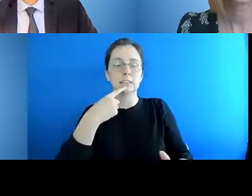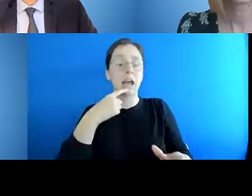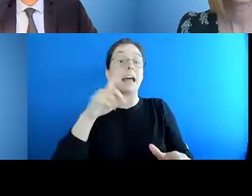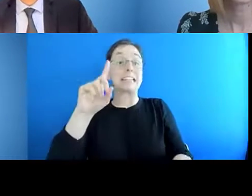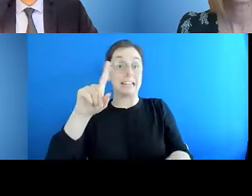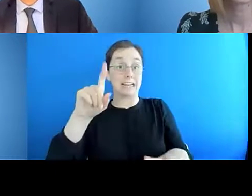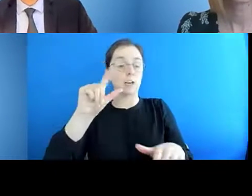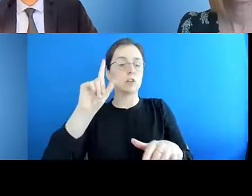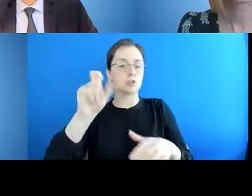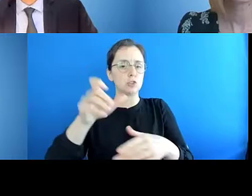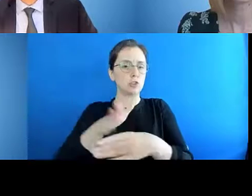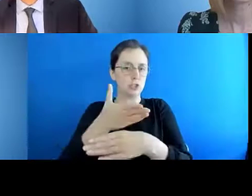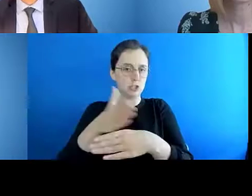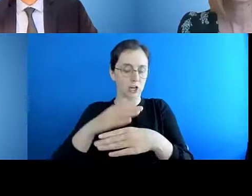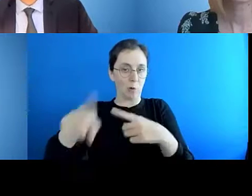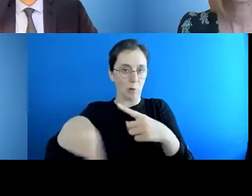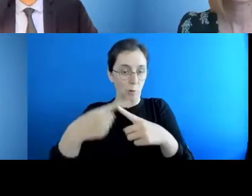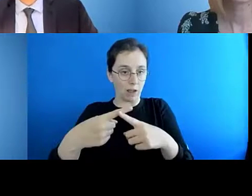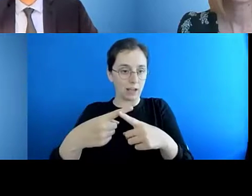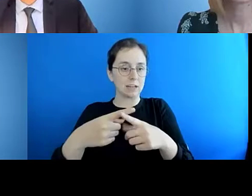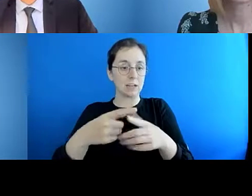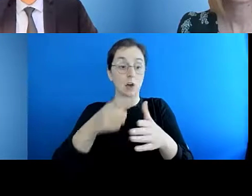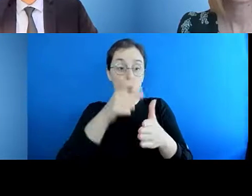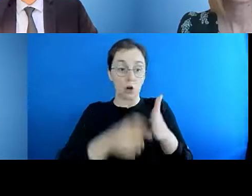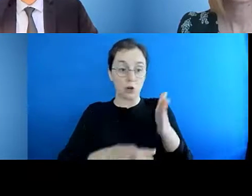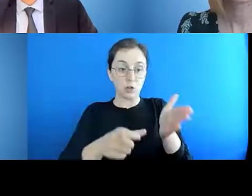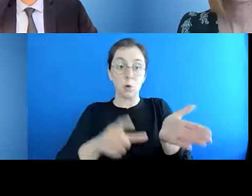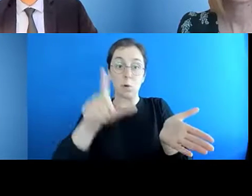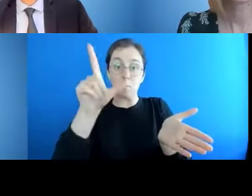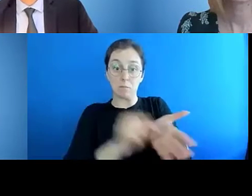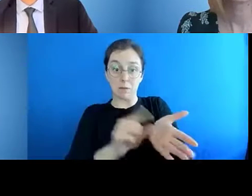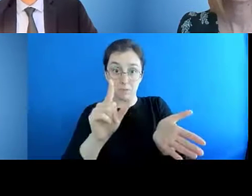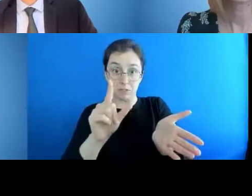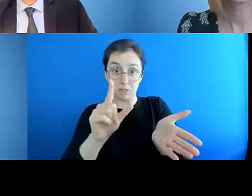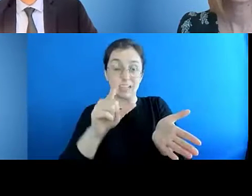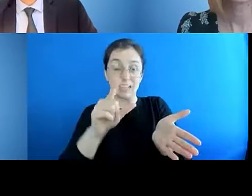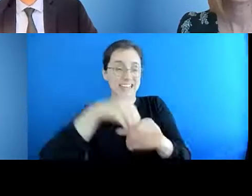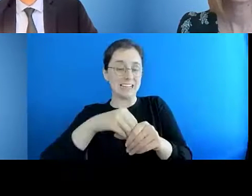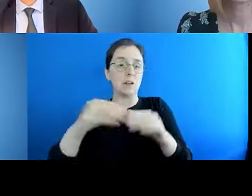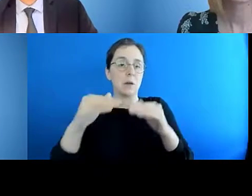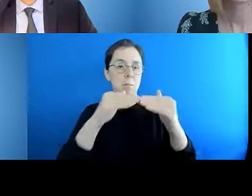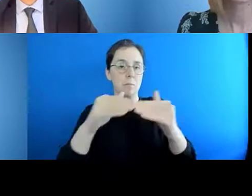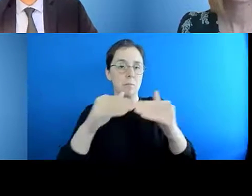by the time of the publication in a peer-reviewed journal. Otherwise, they can be shared